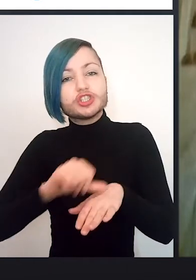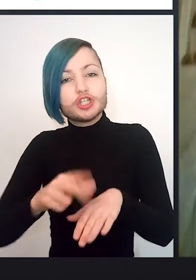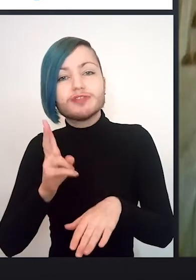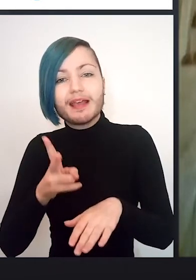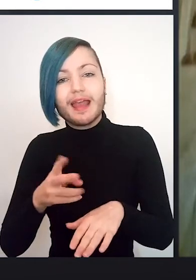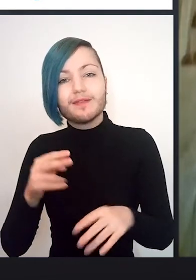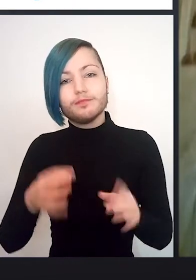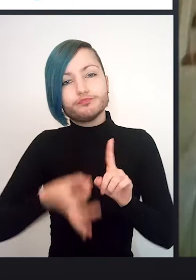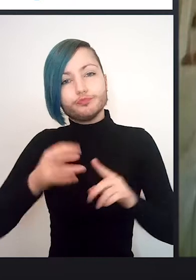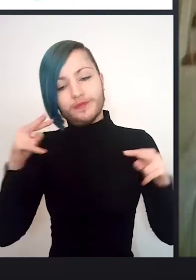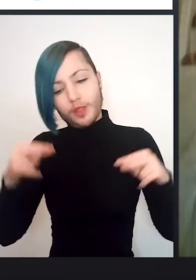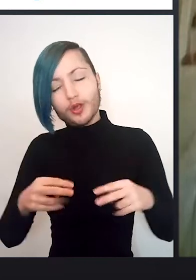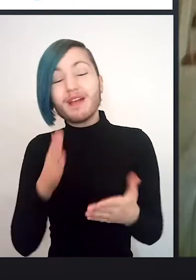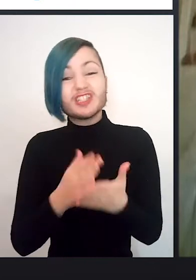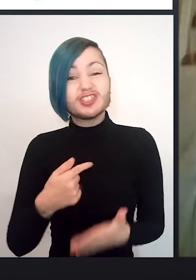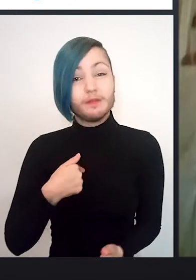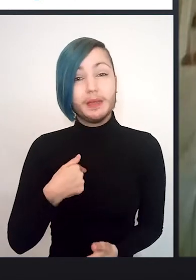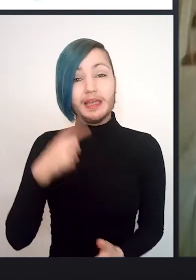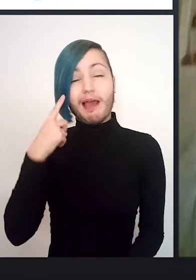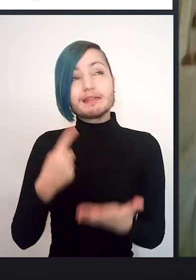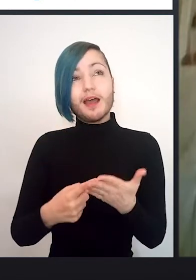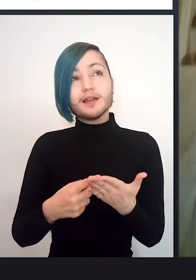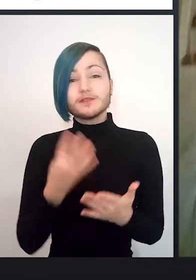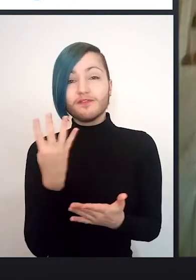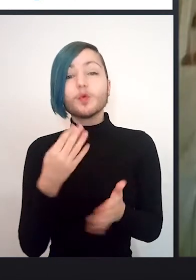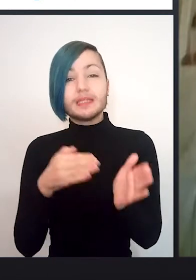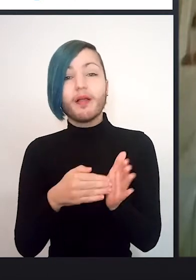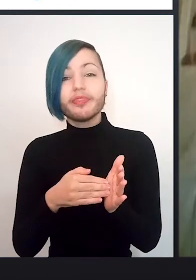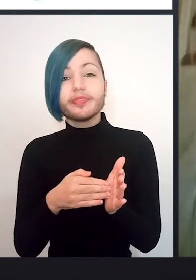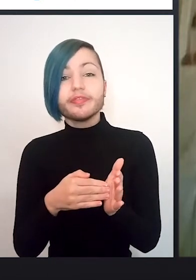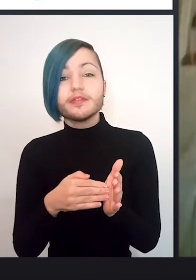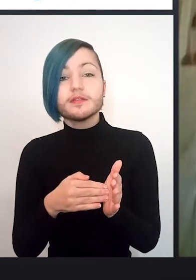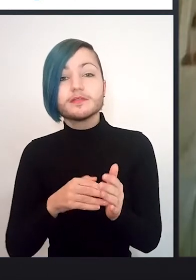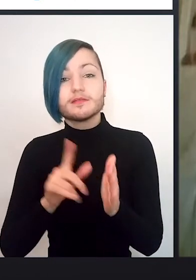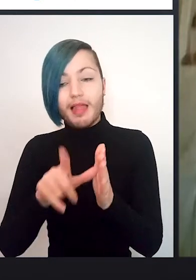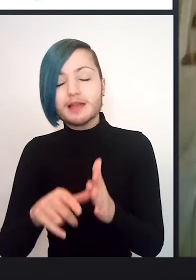It actually took more like 14 months until I was satisfied that I wouldn't need one.